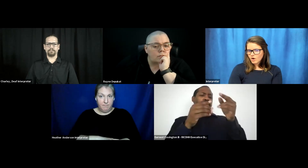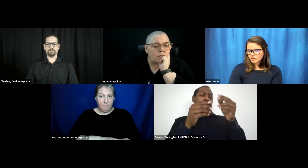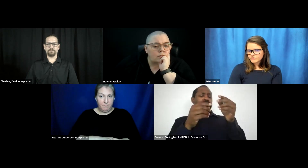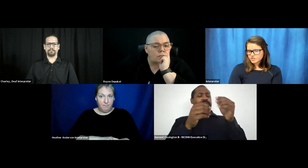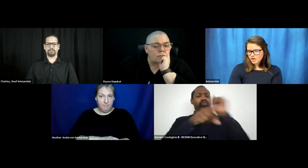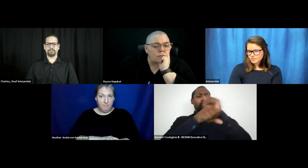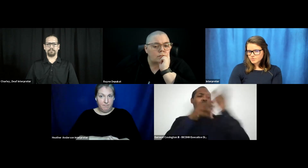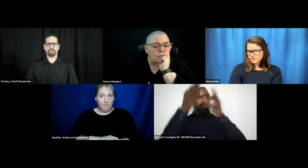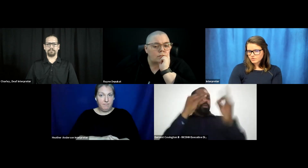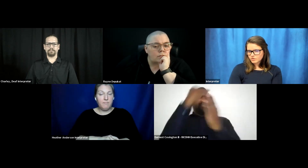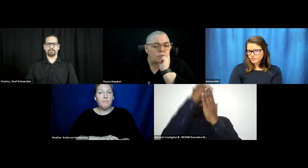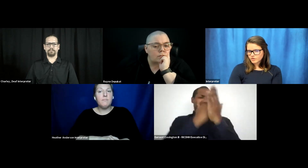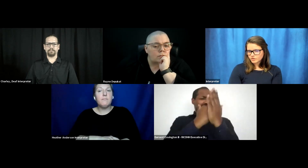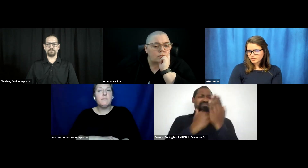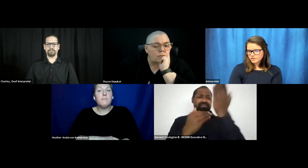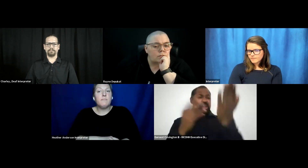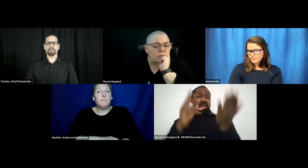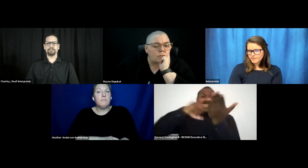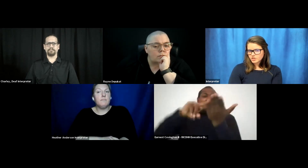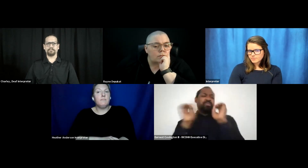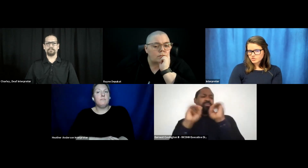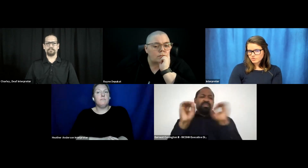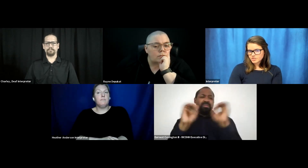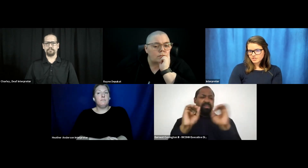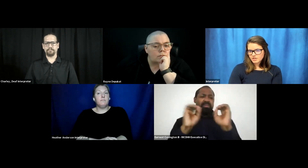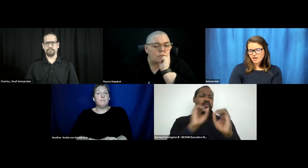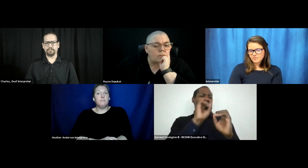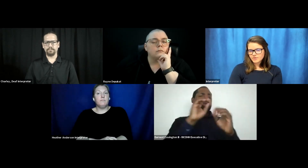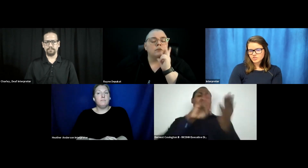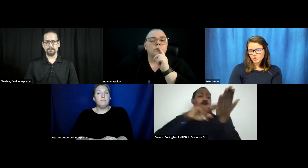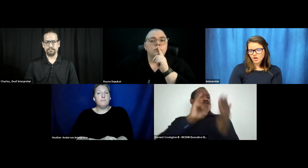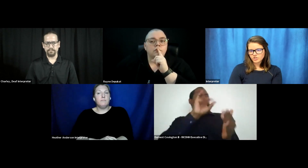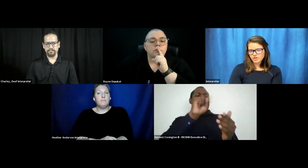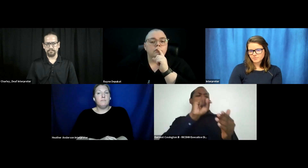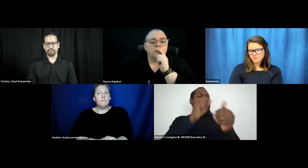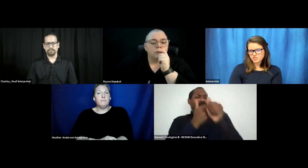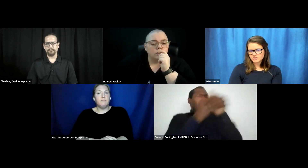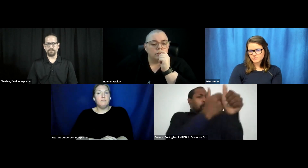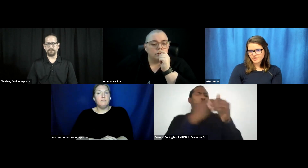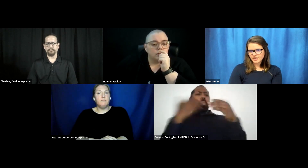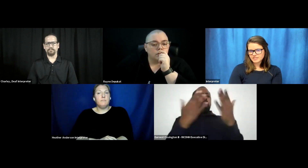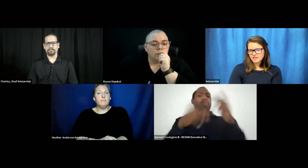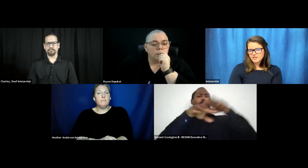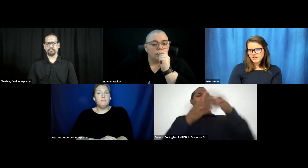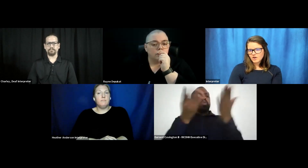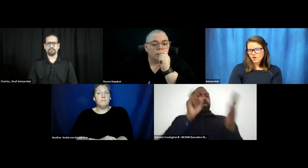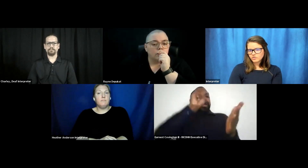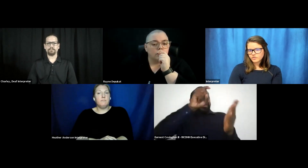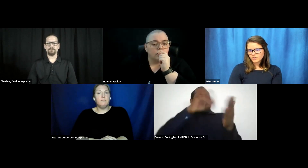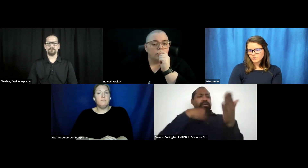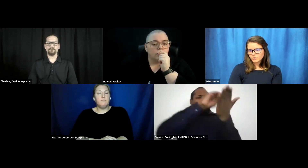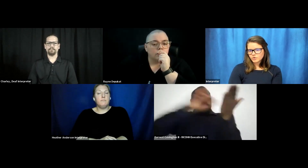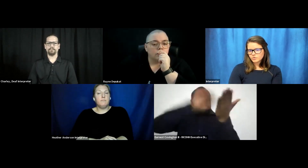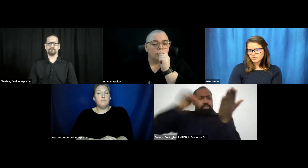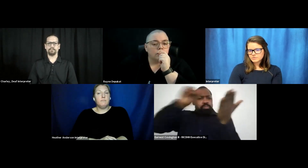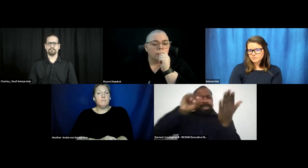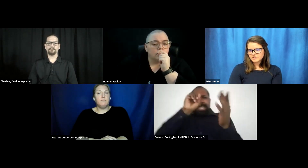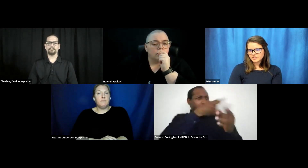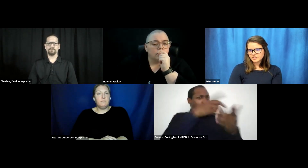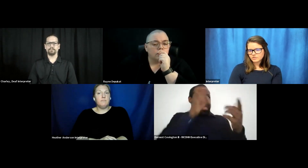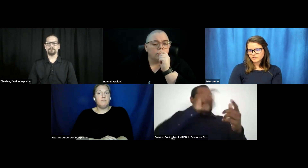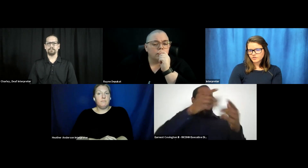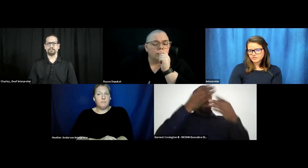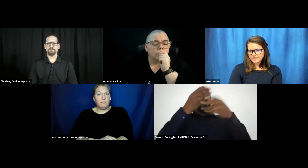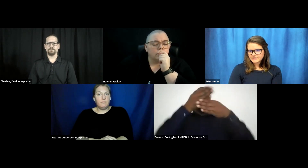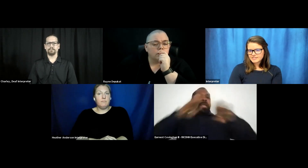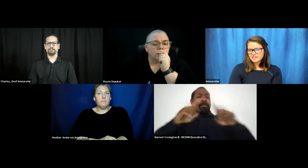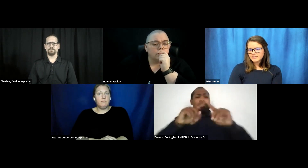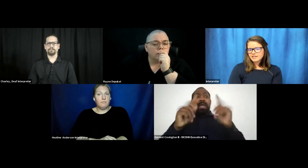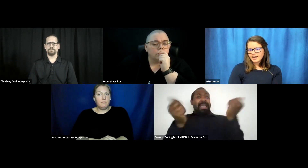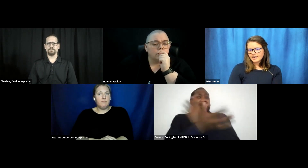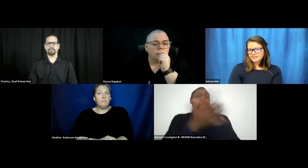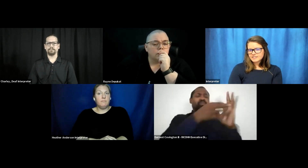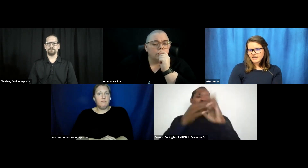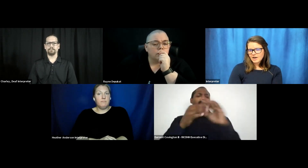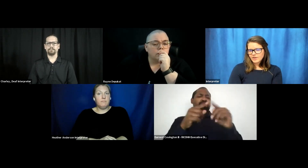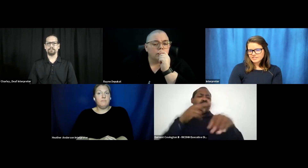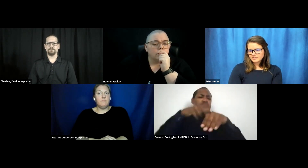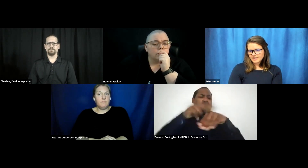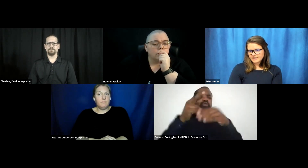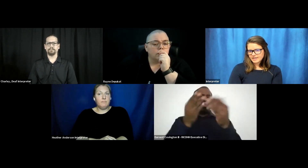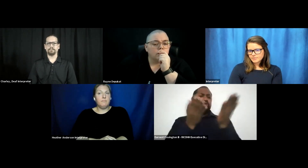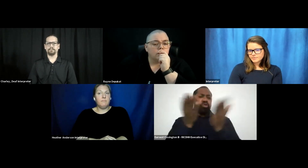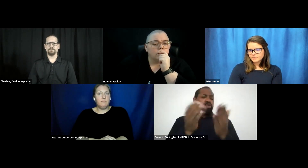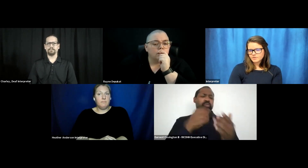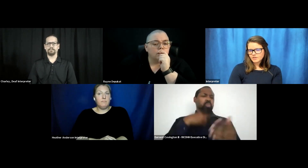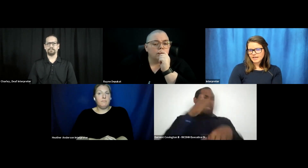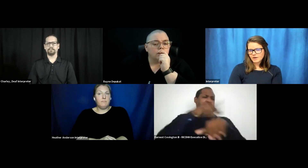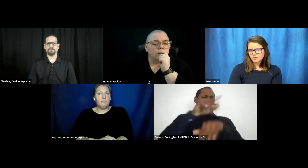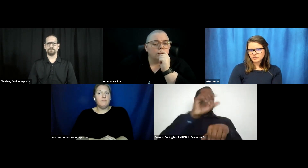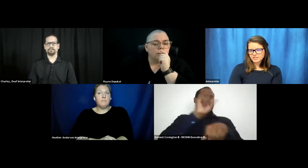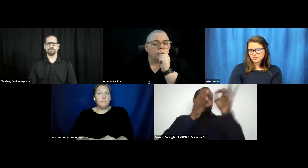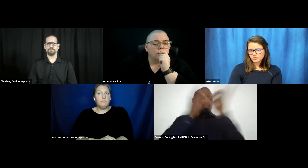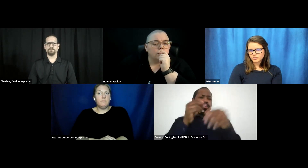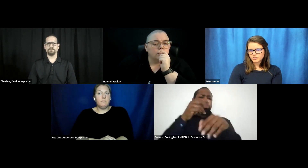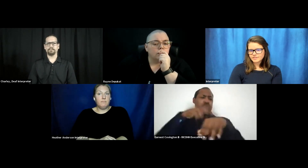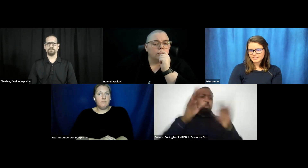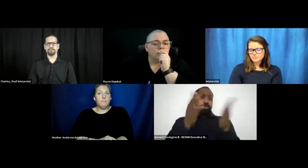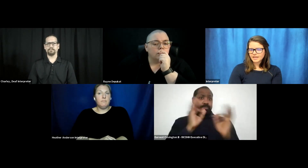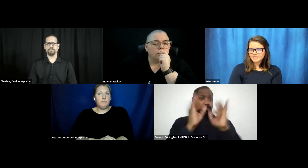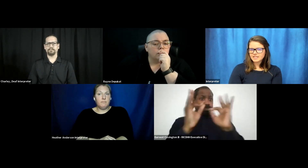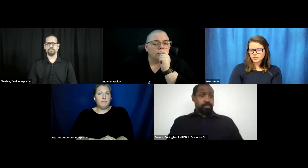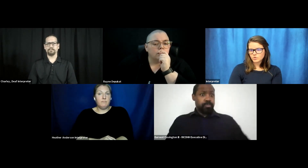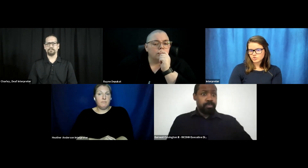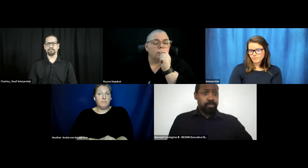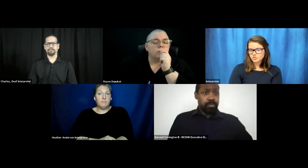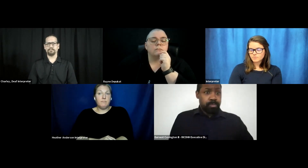But right now, all the jobs within referral, the job description. There's no contract positions within it, they all follow the specifically the referral needs, and how that's divided up, and how it relates to referral services but I can send you those